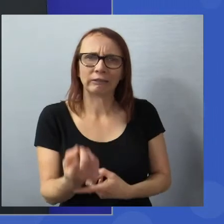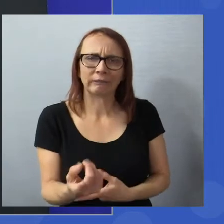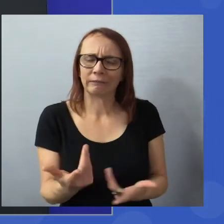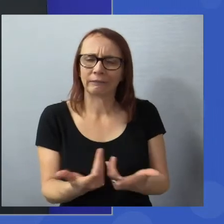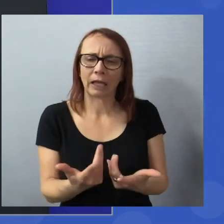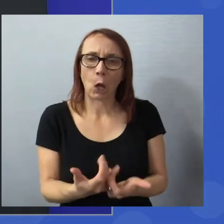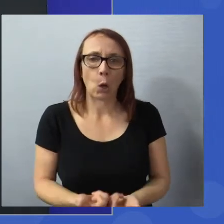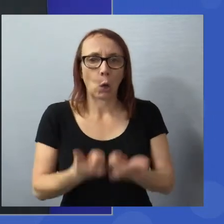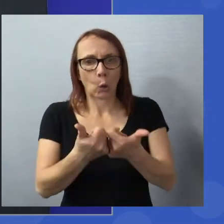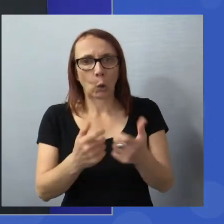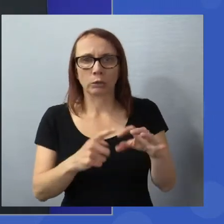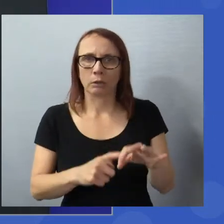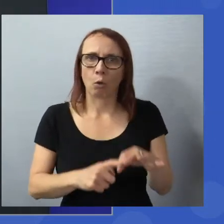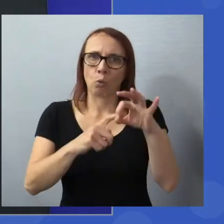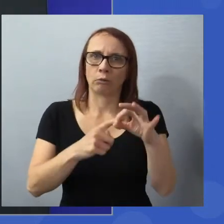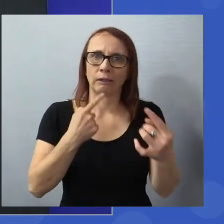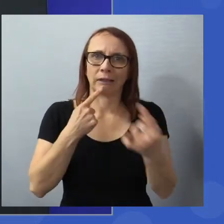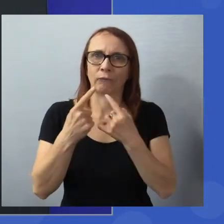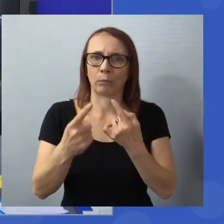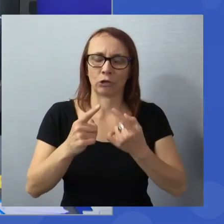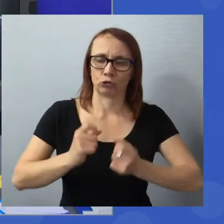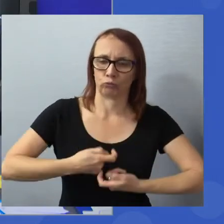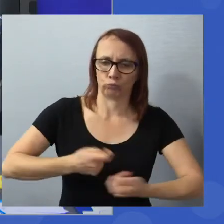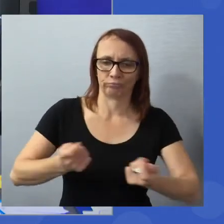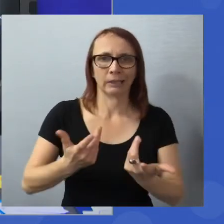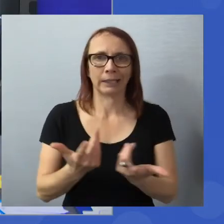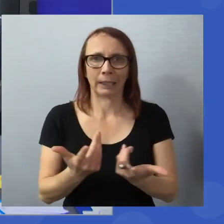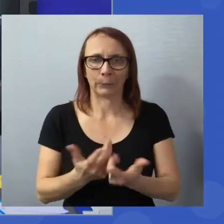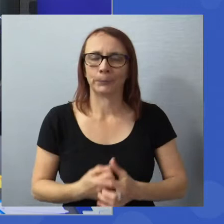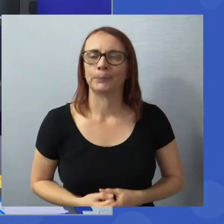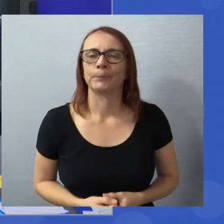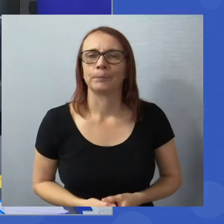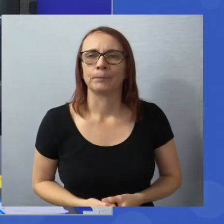quality information is available out there so one idea that got a big cheer